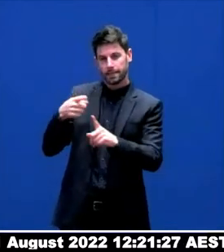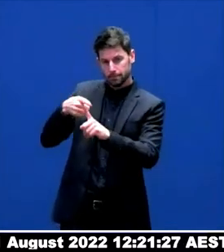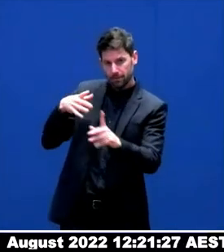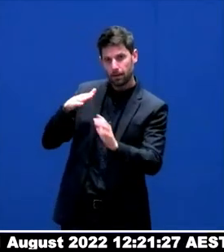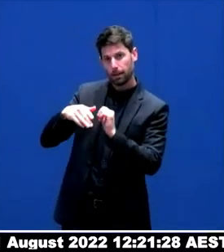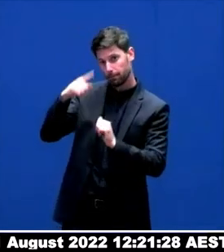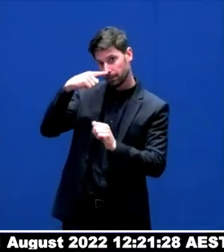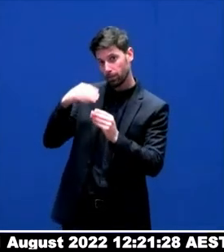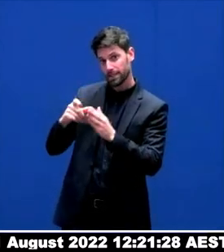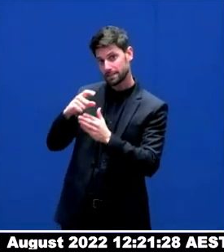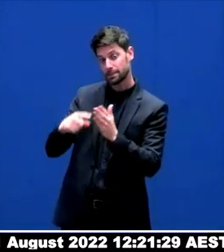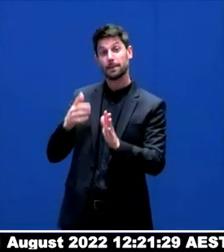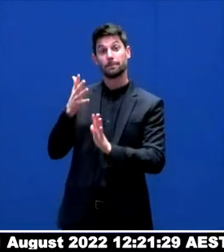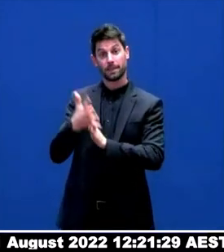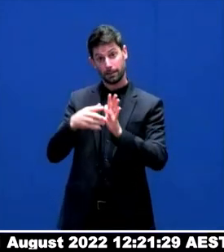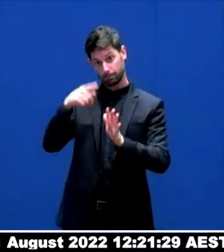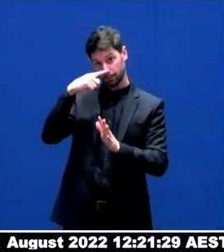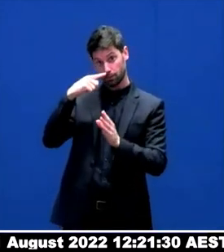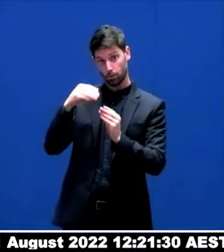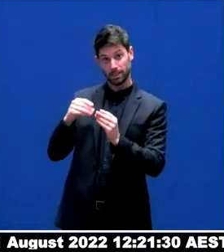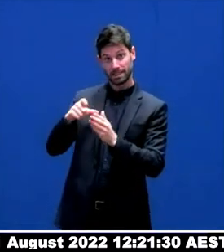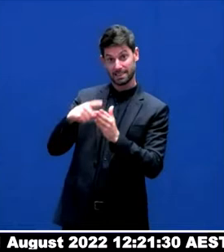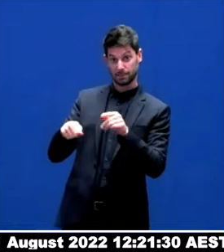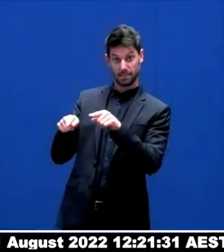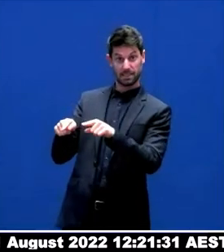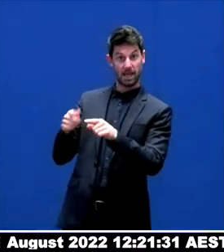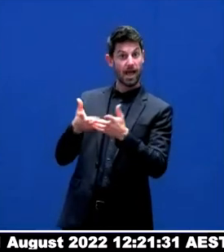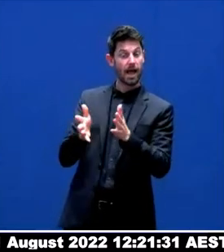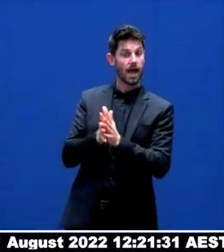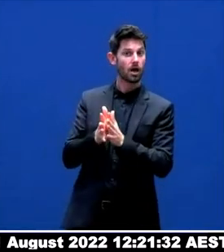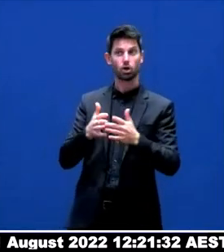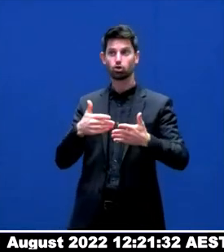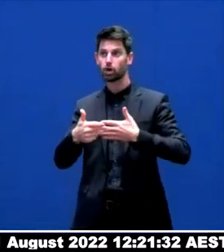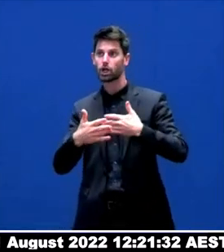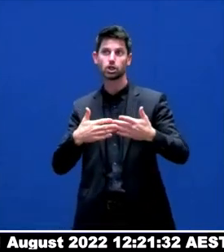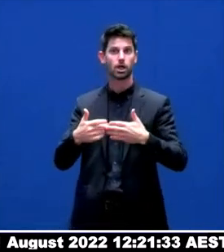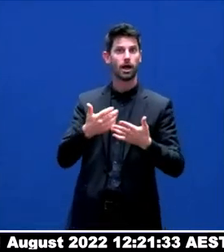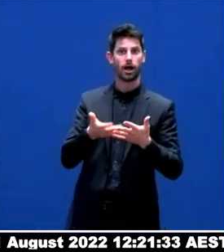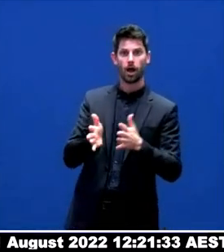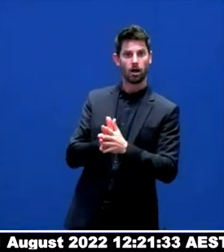So, people with disability are treated in the group for whom two reasonable offers